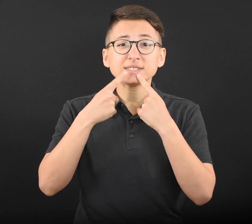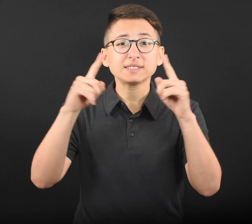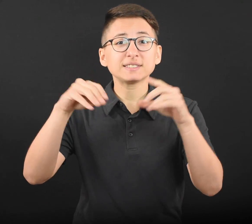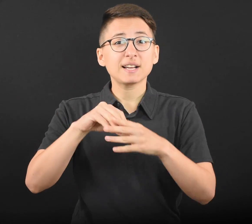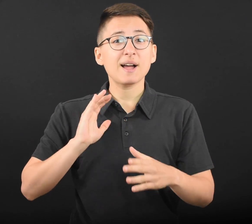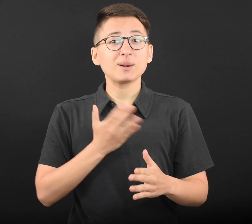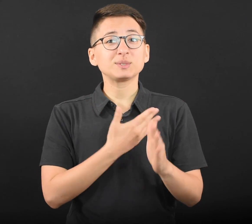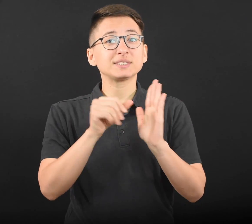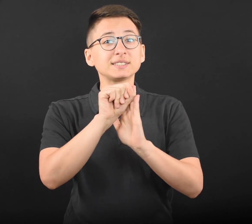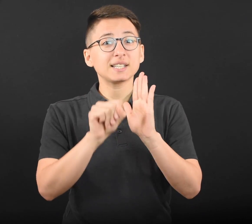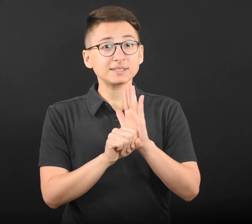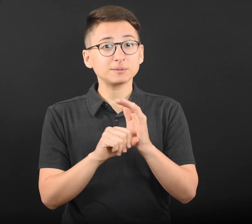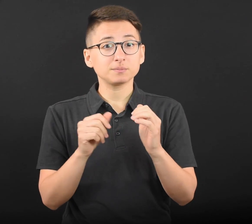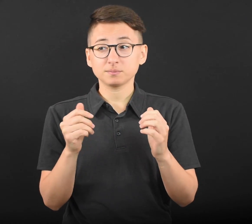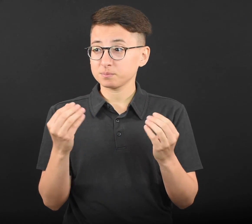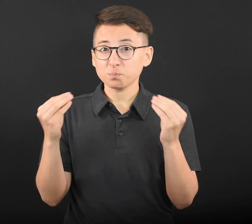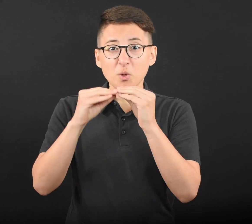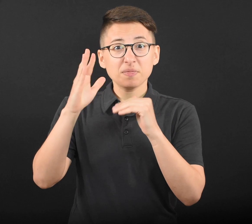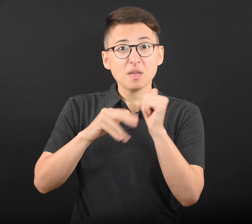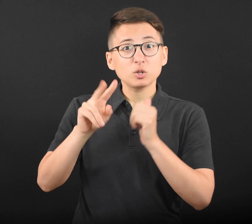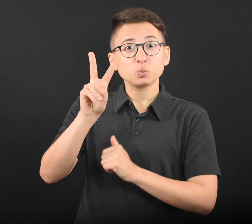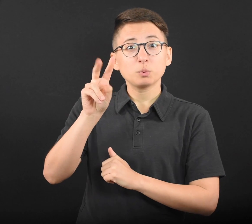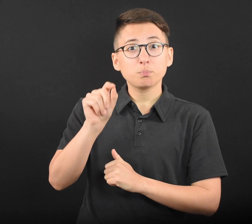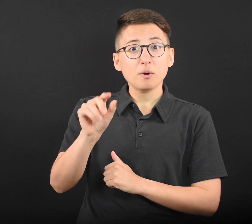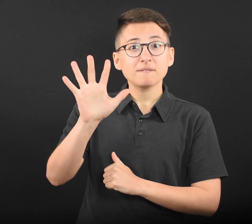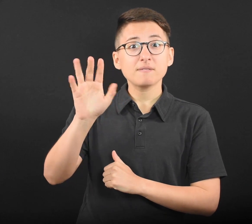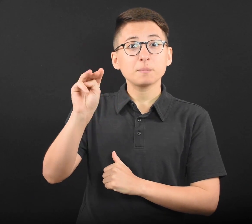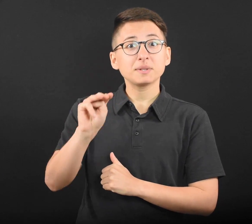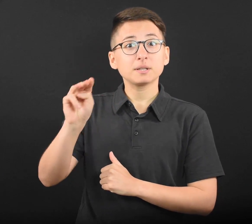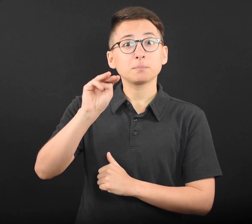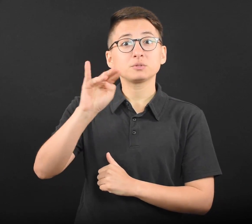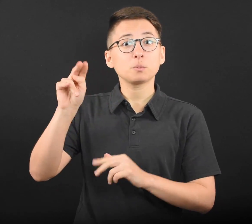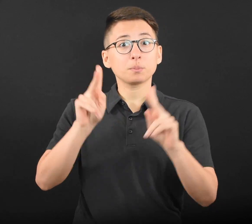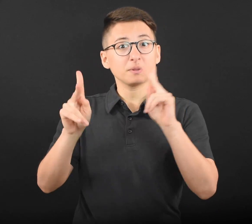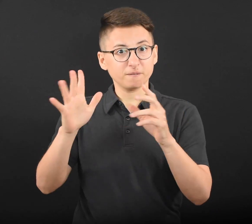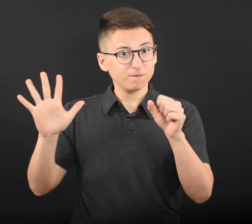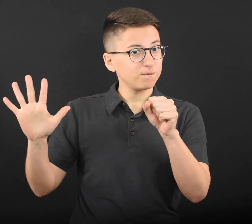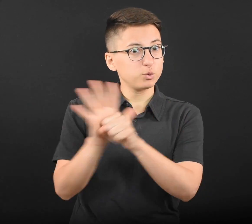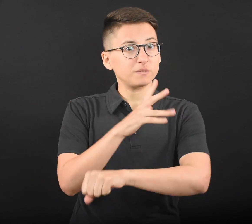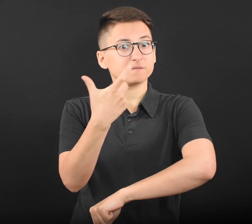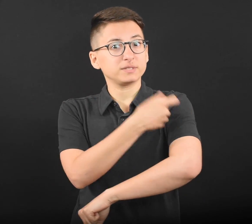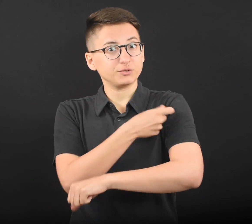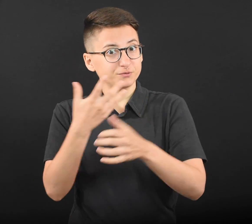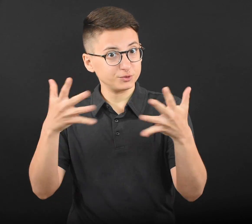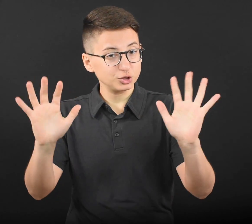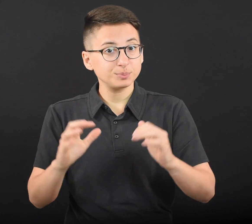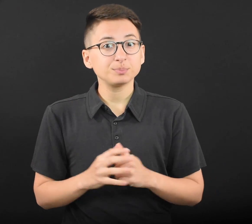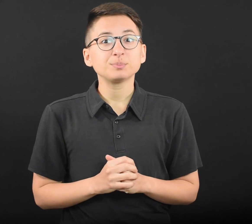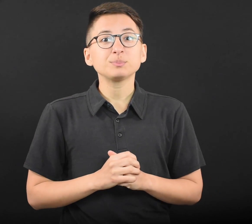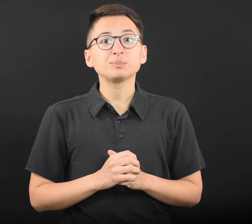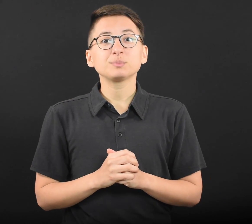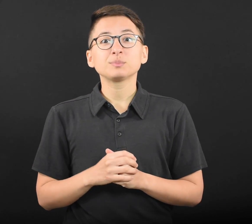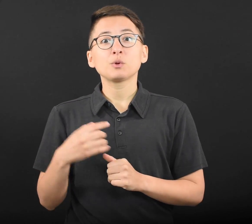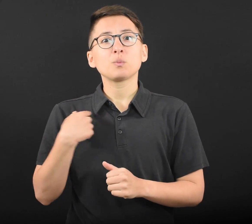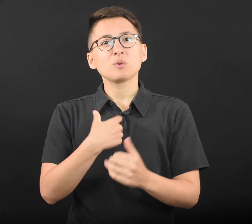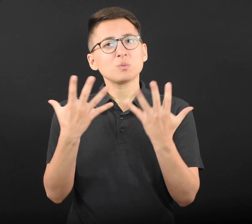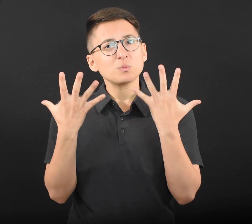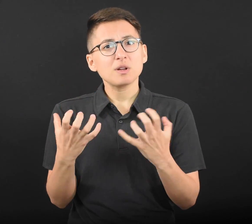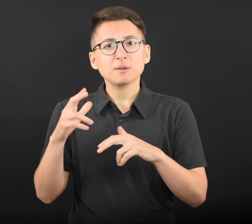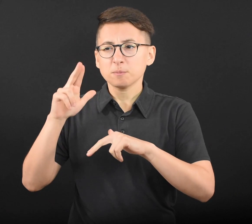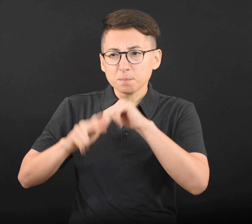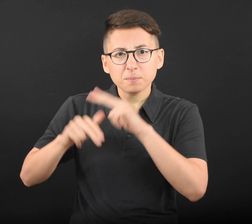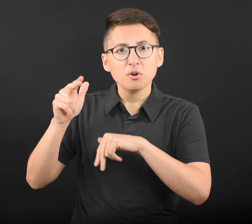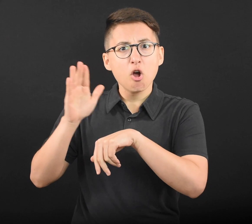far with more than 2.5 million Minnesotans fully vaccinated, and we want to build on that success